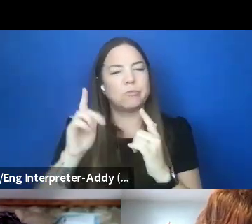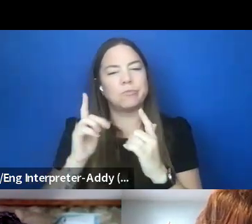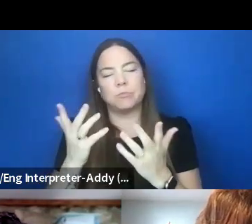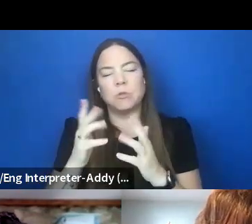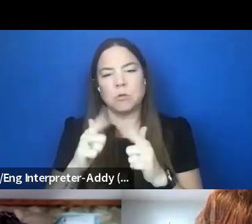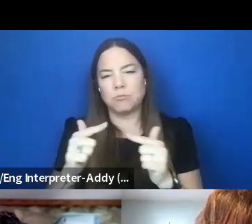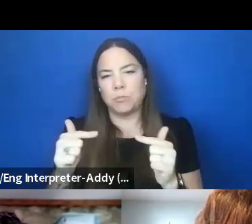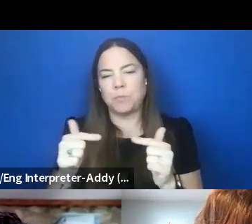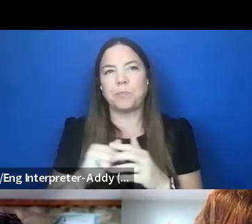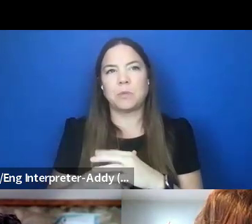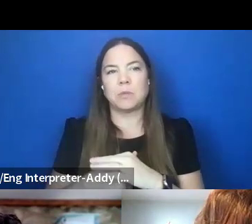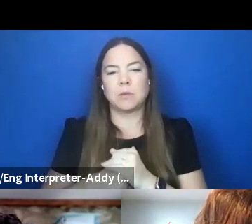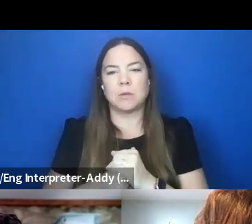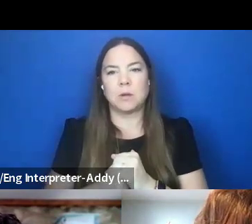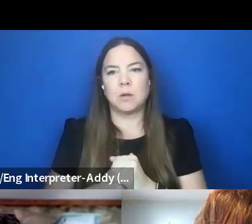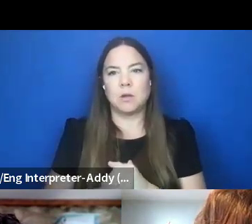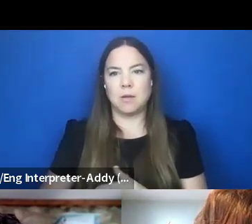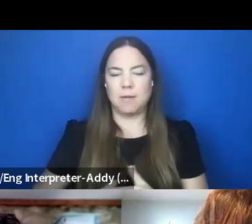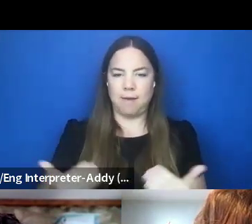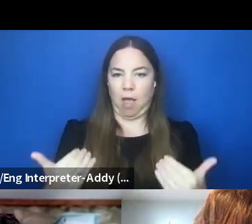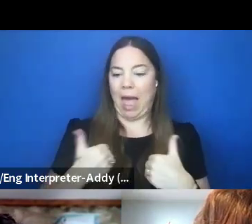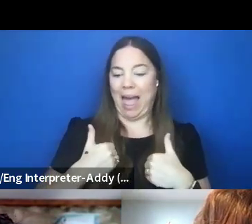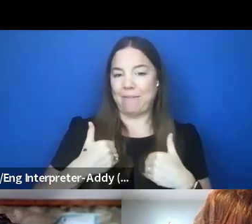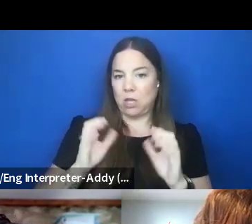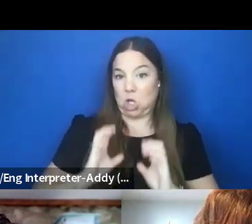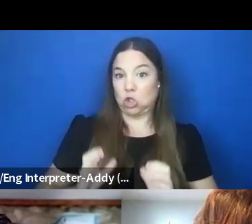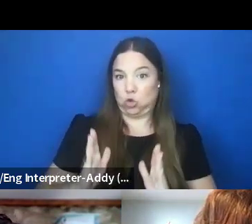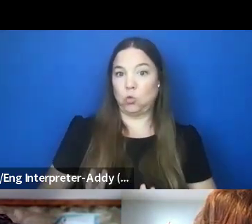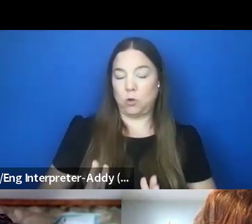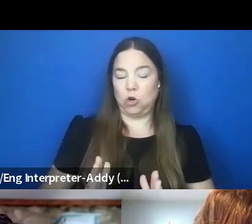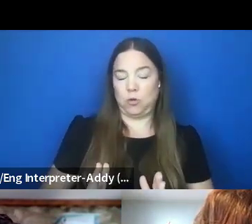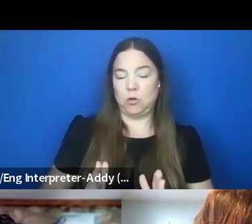Don Dew: because I have a a consumer who has Don Dew: been